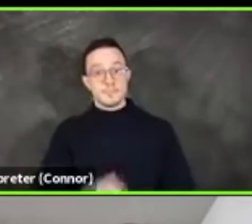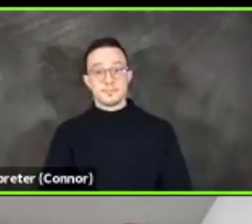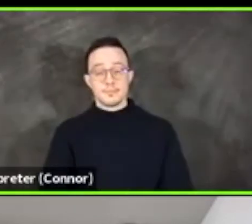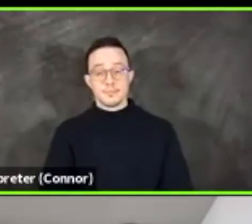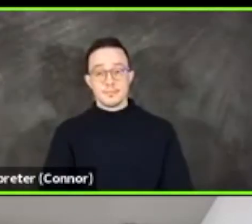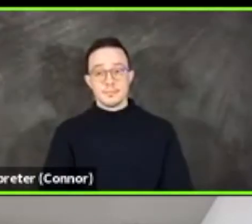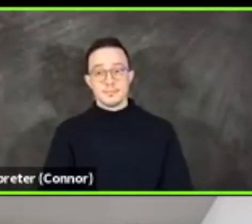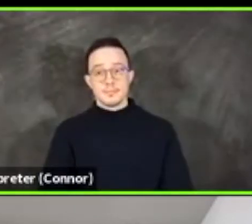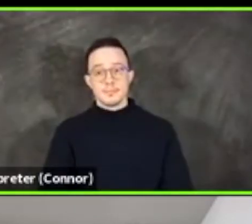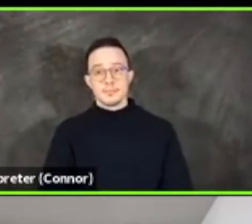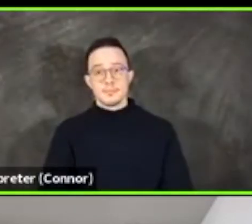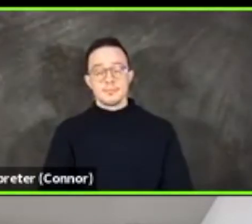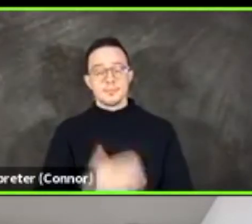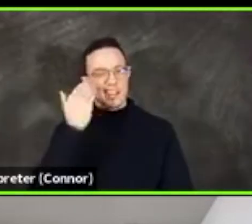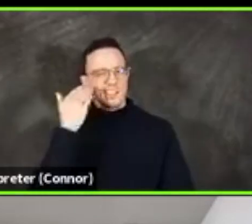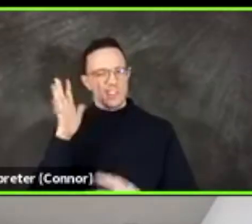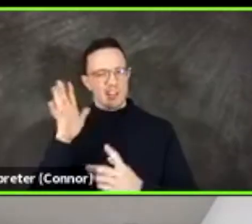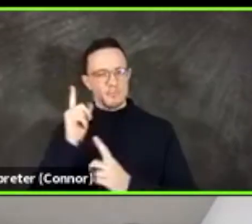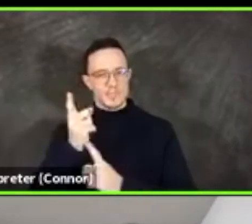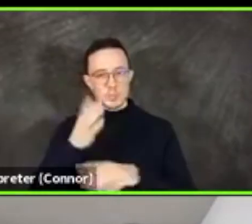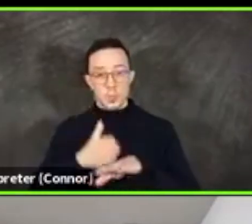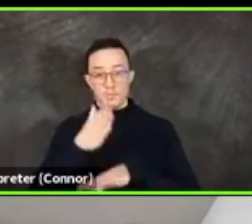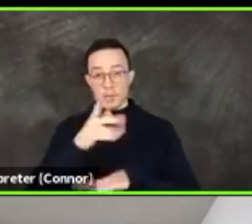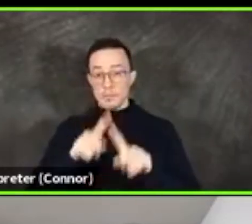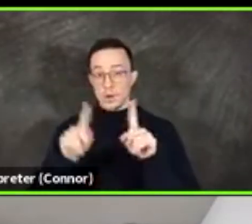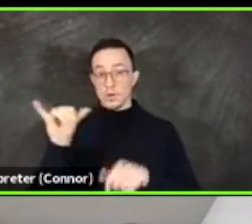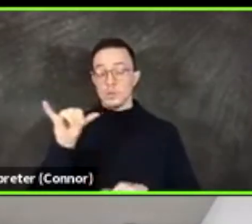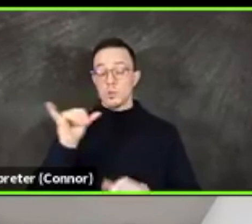I KNOW WE'RE FIVE MINUTES OVER, I ALSO WANT TO SAY, I THANK YOU FOR POSITIONING